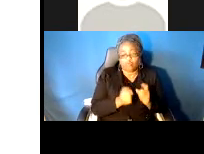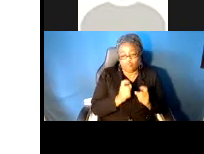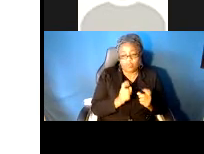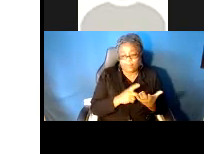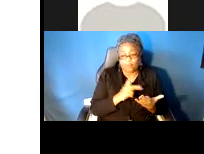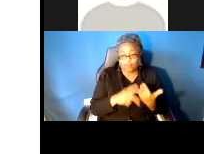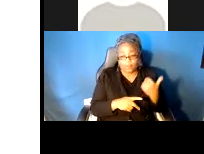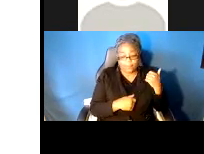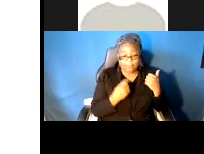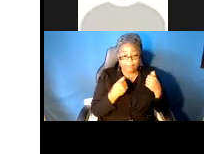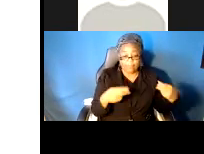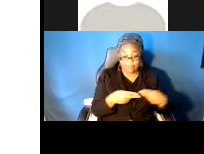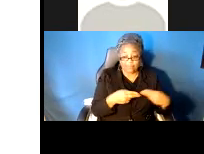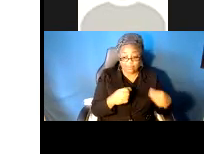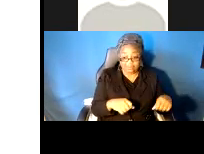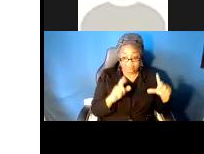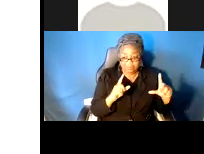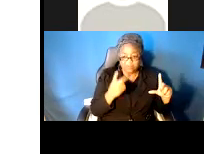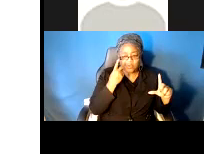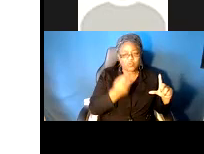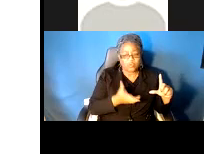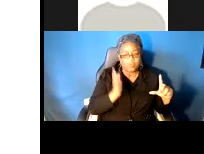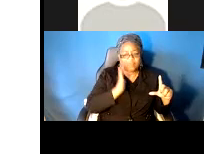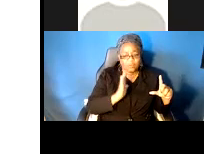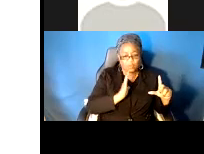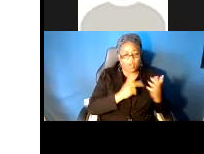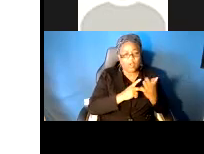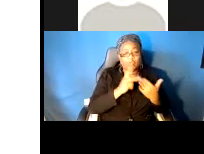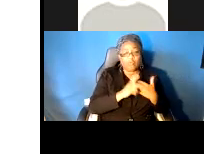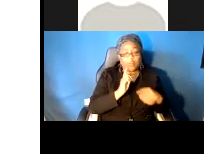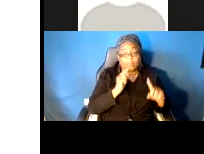This slide has been shown before. It's the program purpose slide, and again,